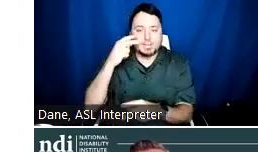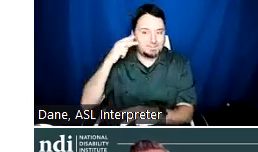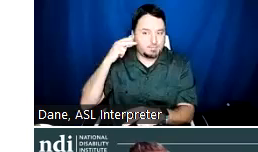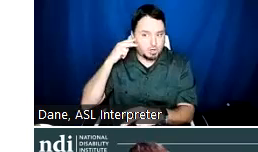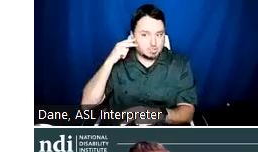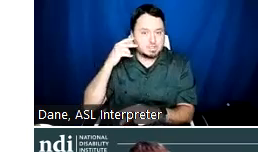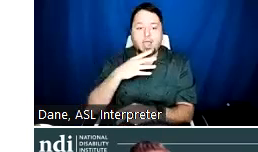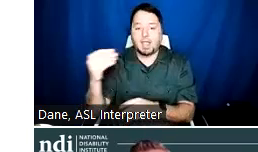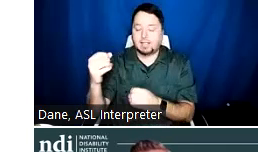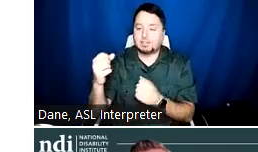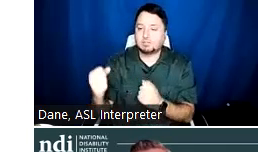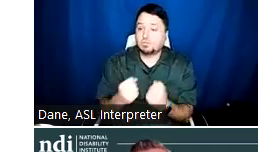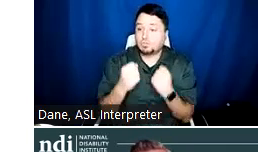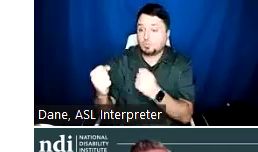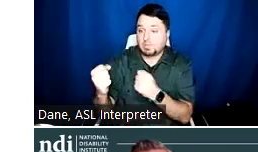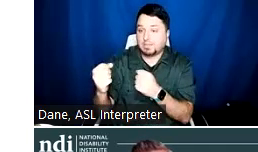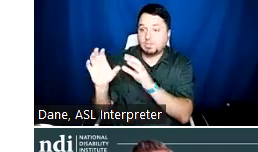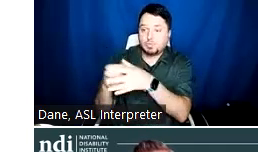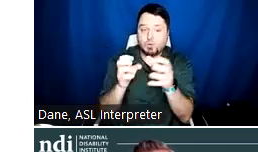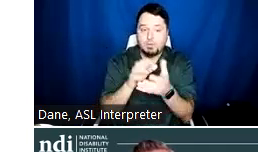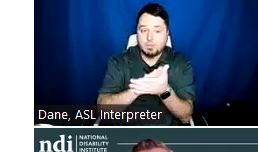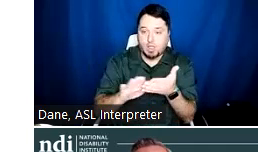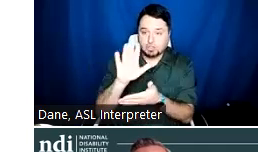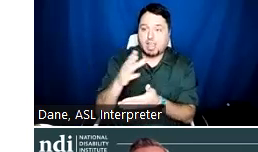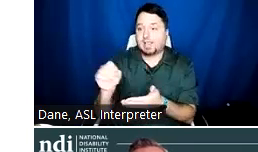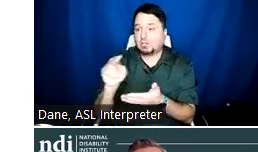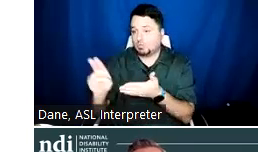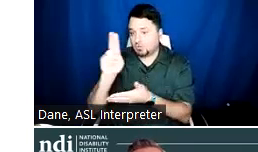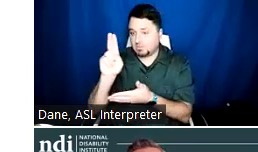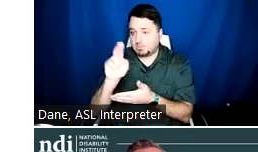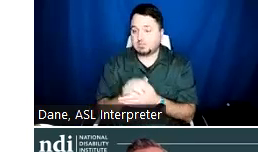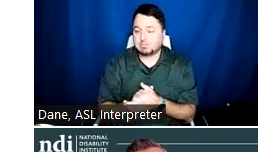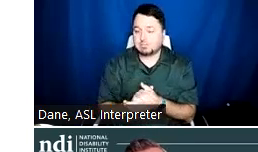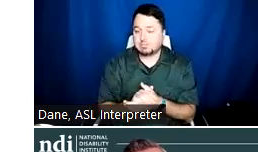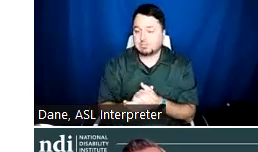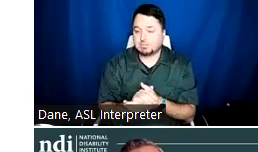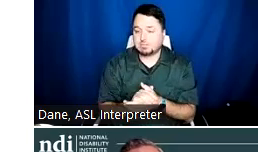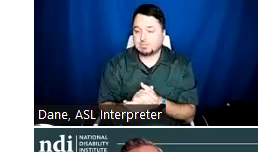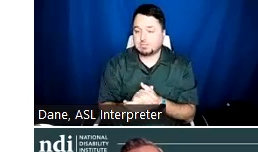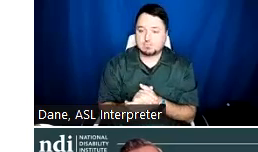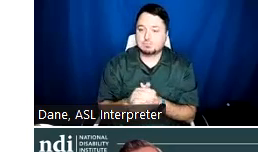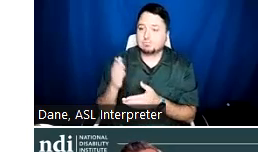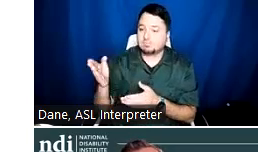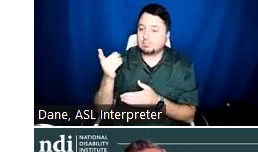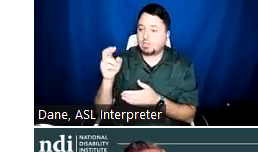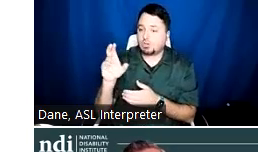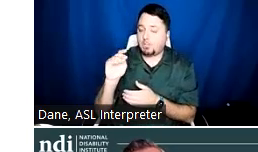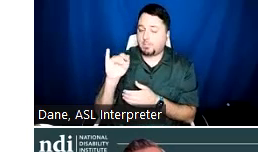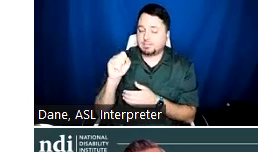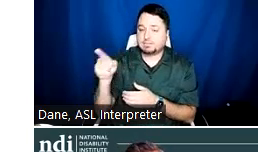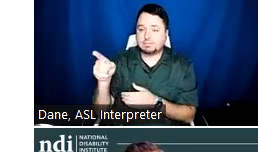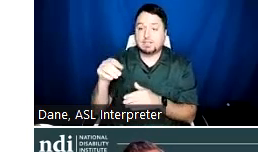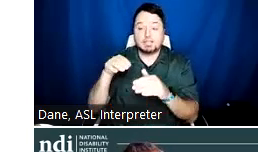strengthening tribal colleges and universities. Dr. Cummins is an enrolled member of the